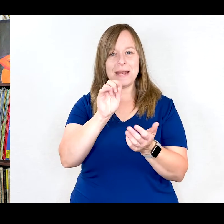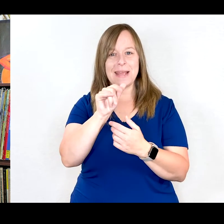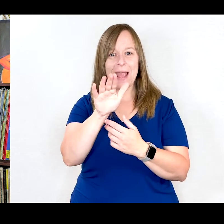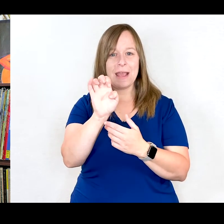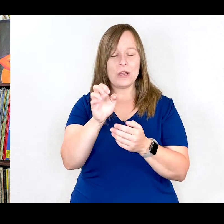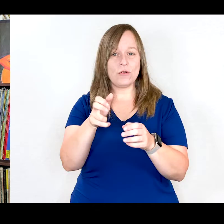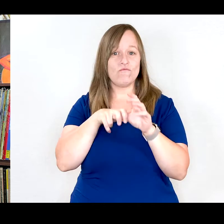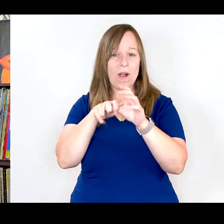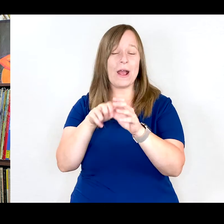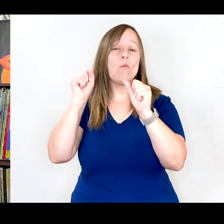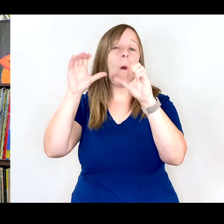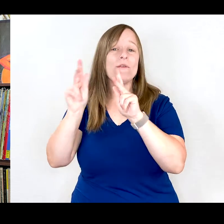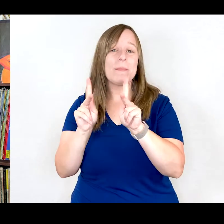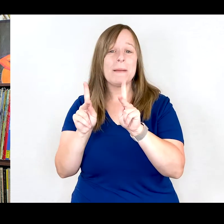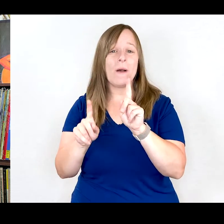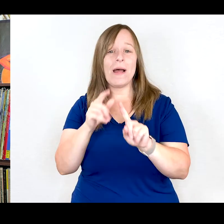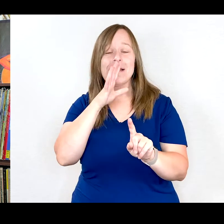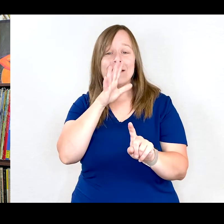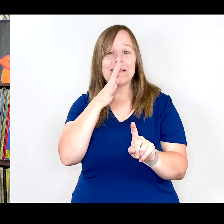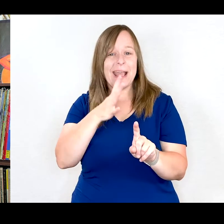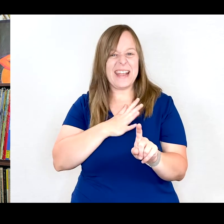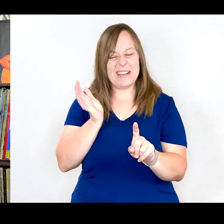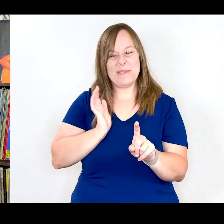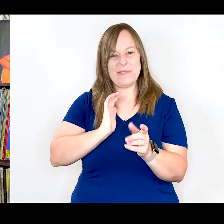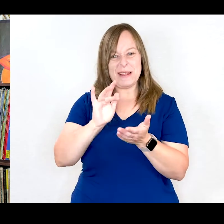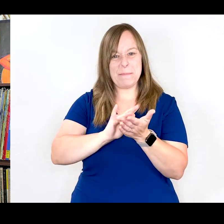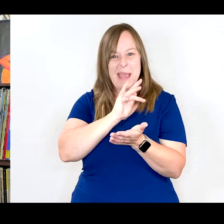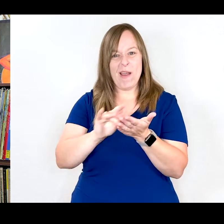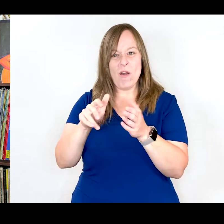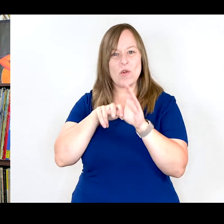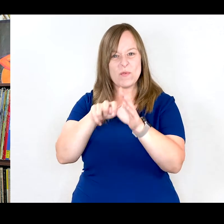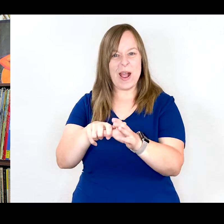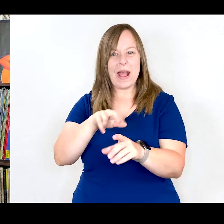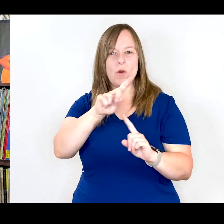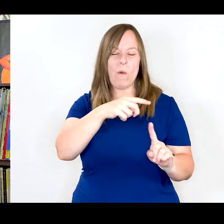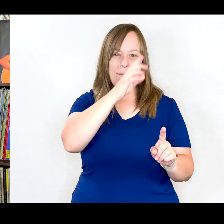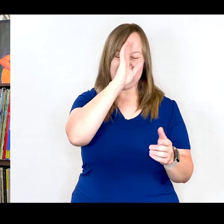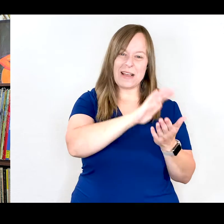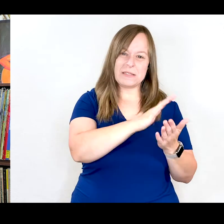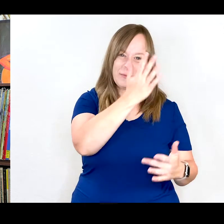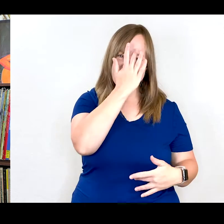my Medicaid rides are wonderful and there was a lady there that used to let me pay off a ride when Eddie was in trouble